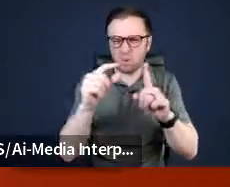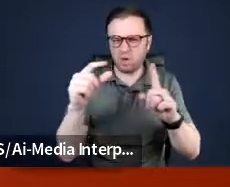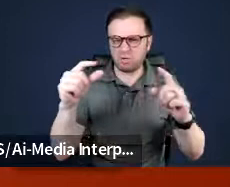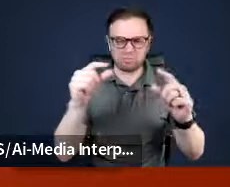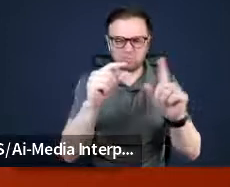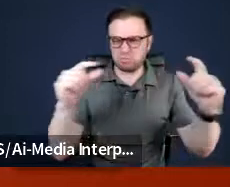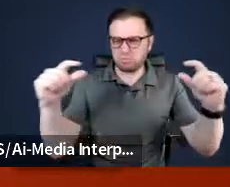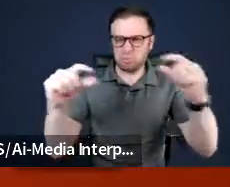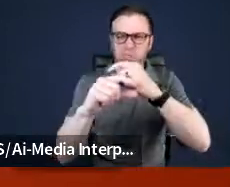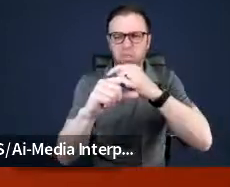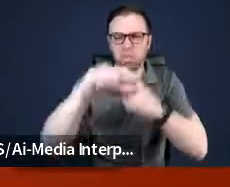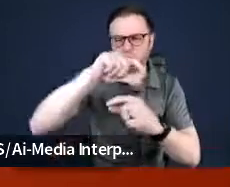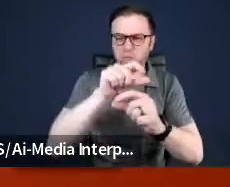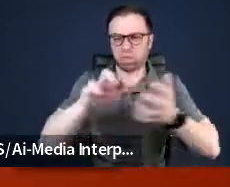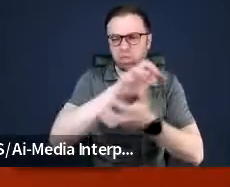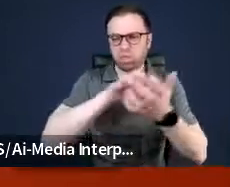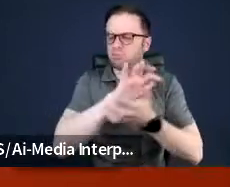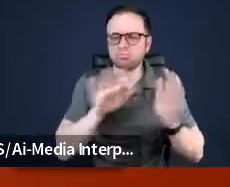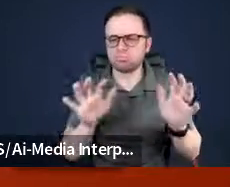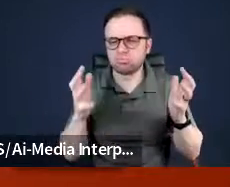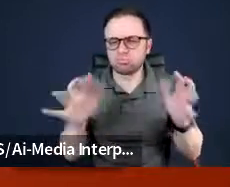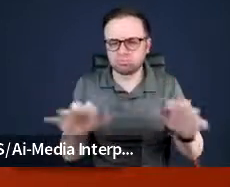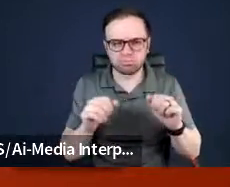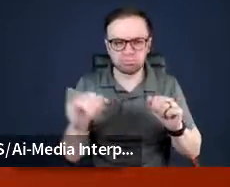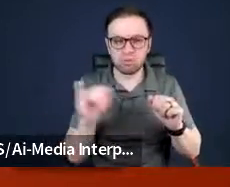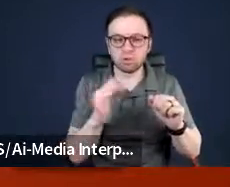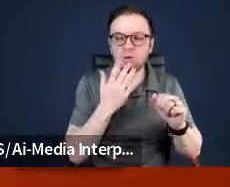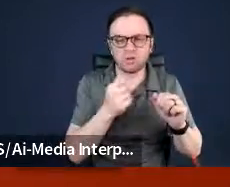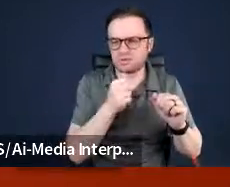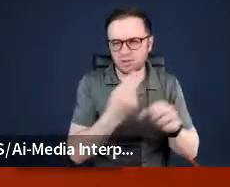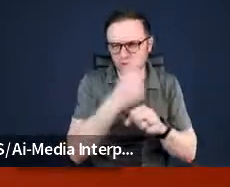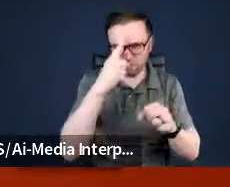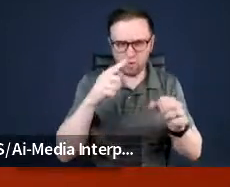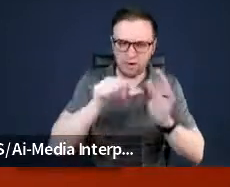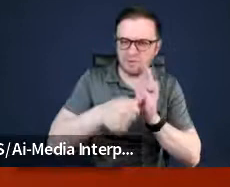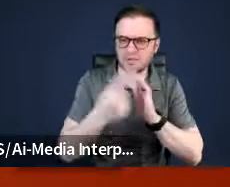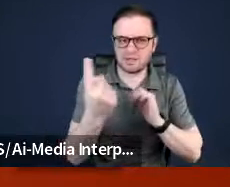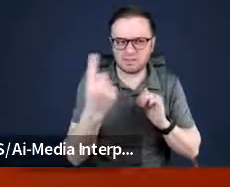up to 200% and the text is not going to